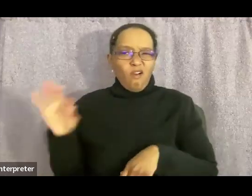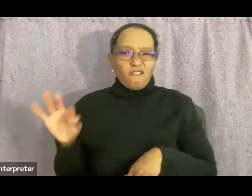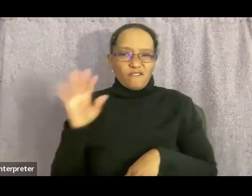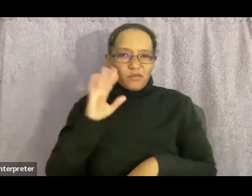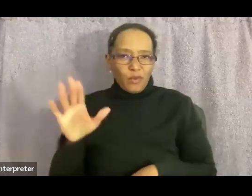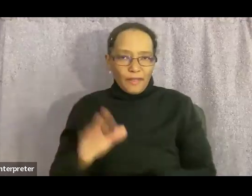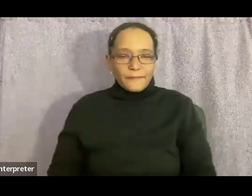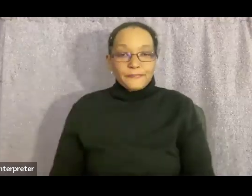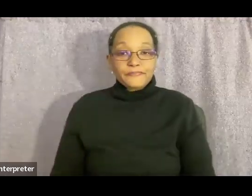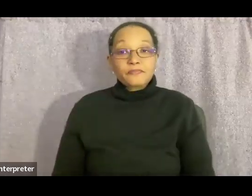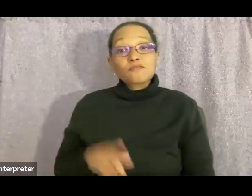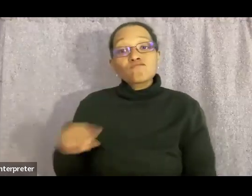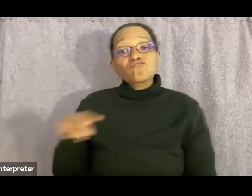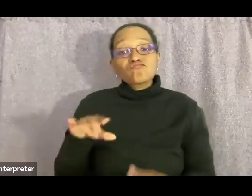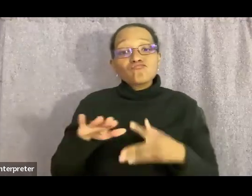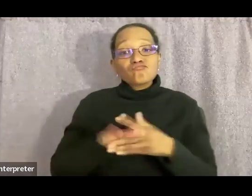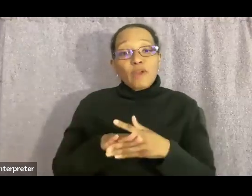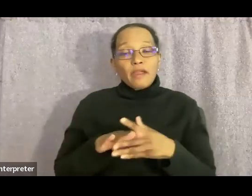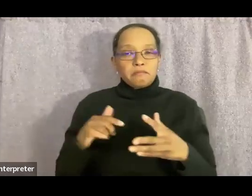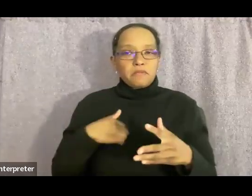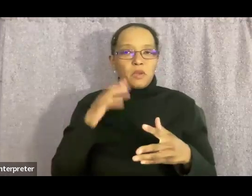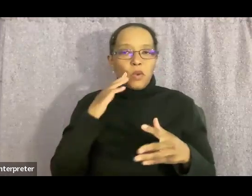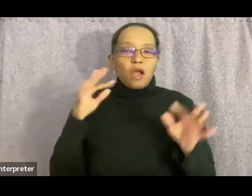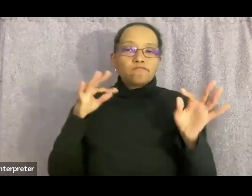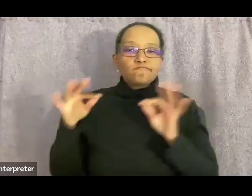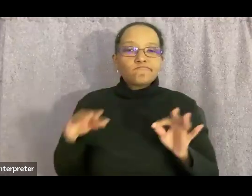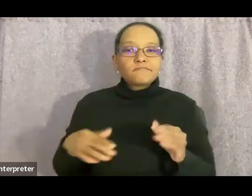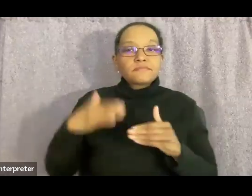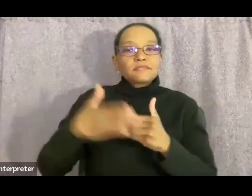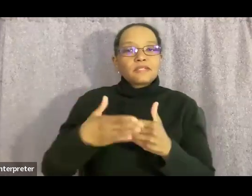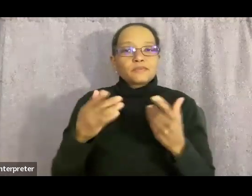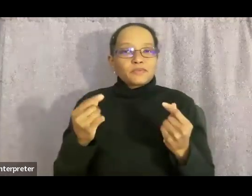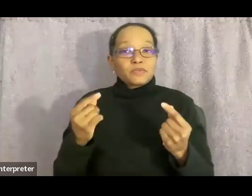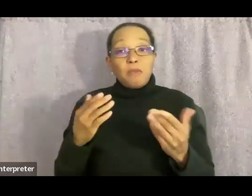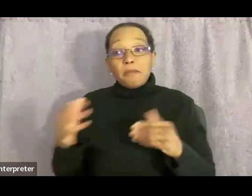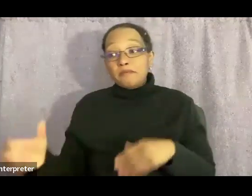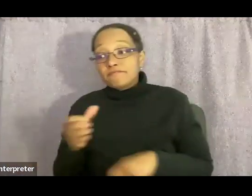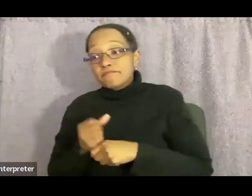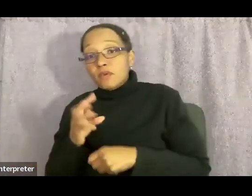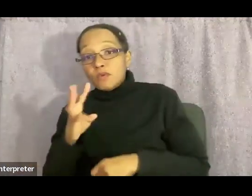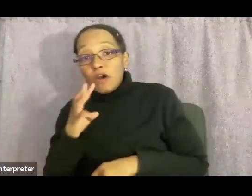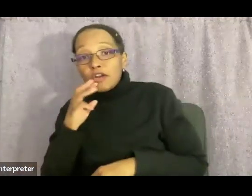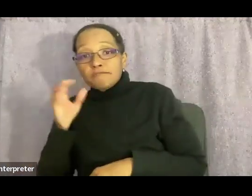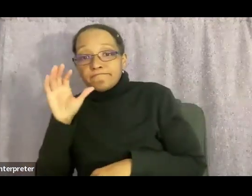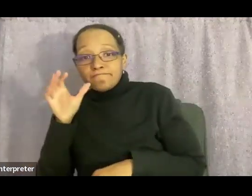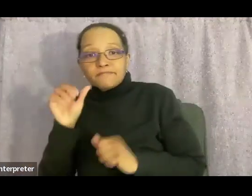While you take your break, I'm going to explain the next one. So, maybe grab some water. Maybe .